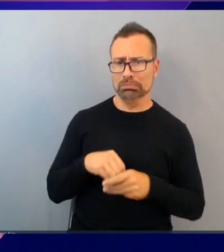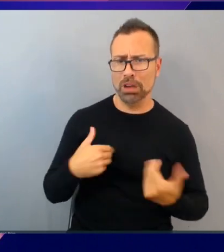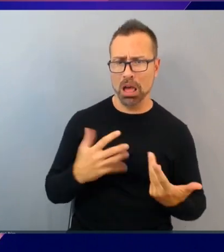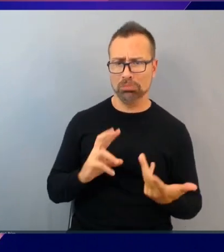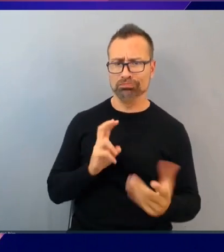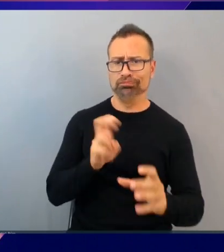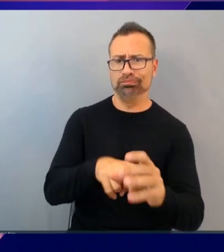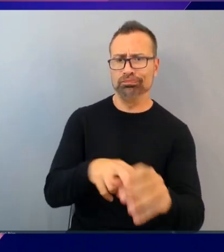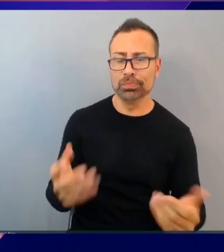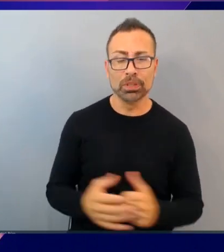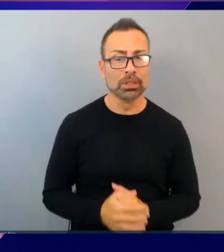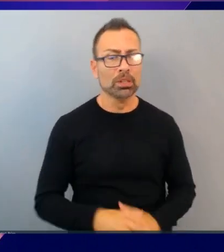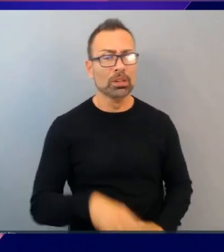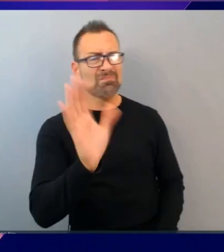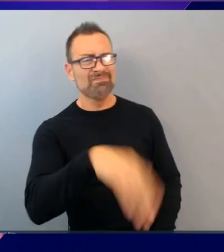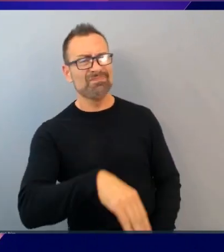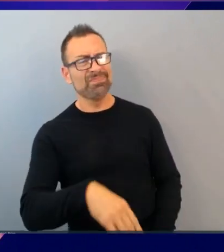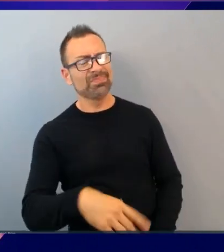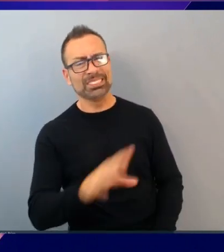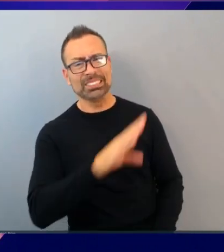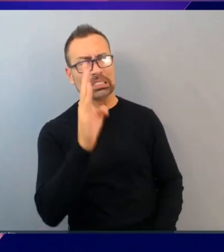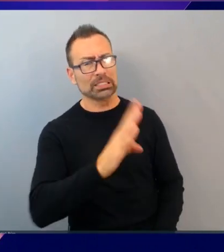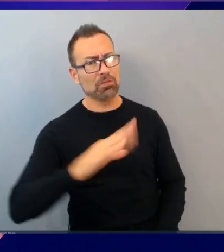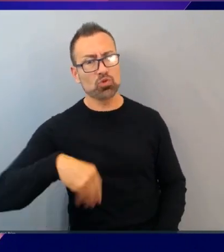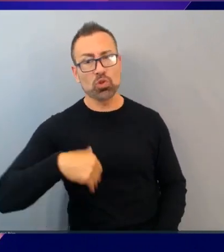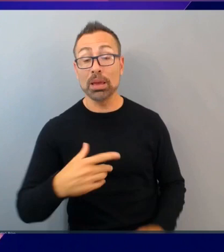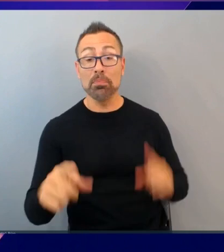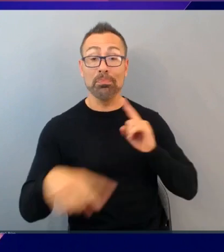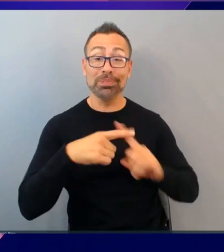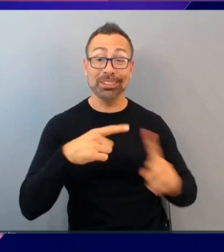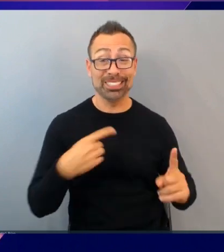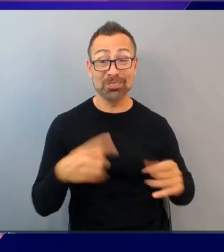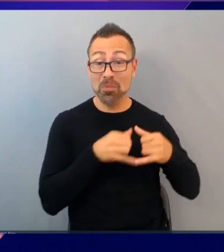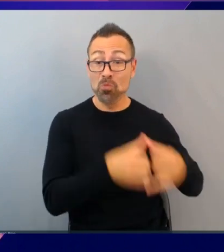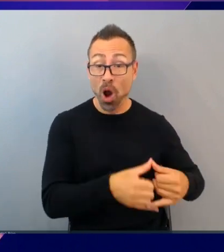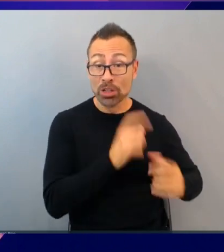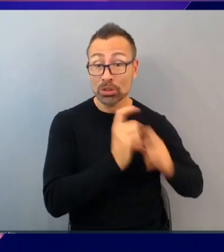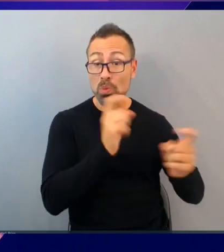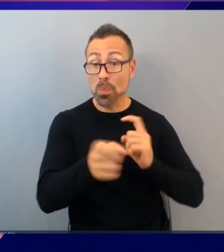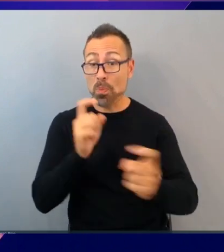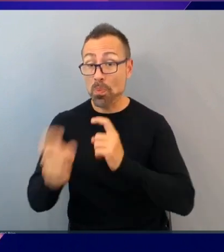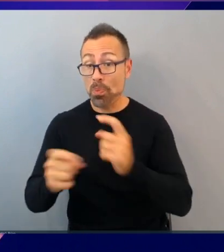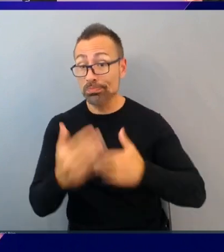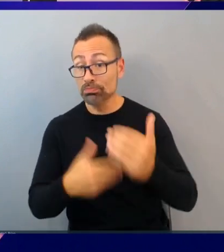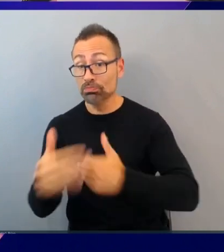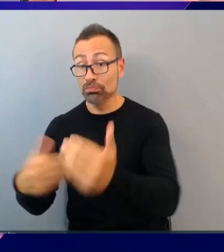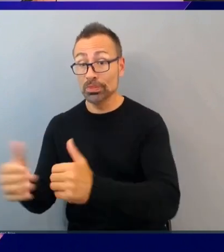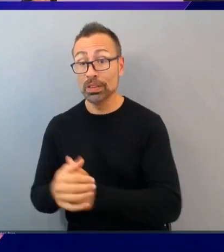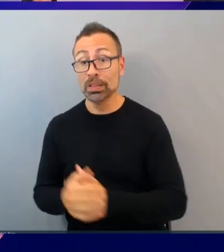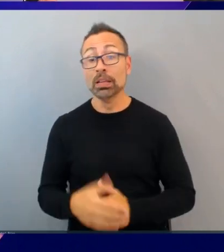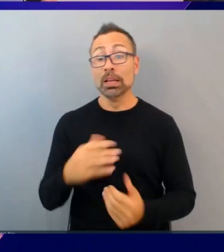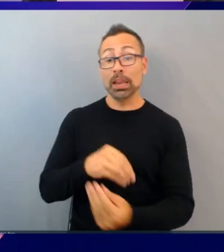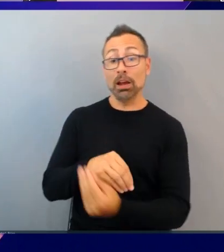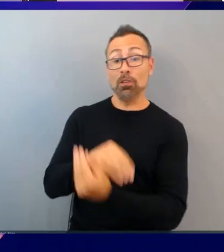It's never too late, and there's prizes all along the way to get started. So in our virtual league, there's two divisions. There's the Open Division and the Pro Division.